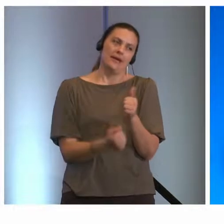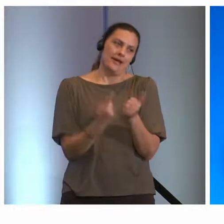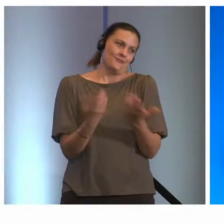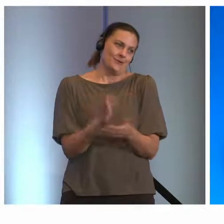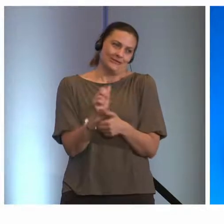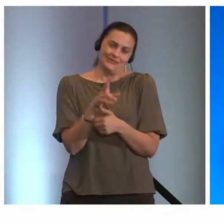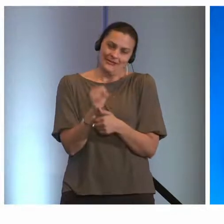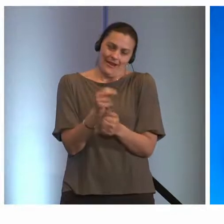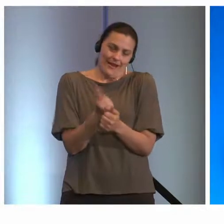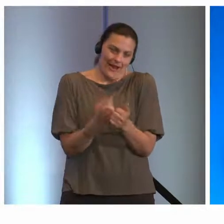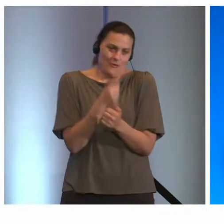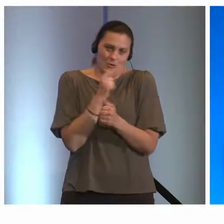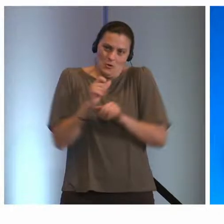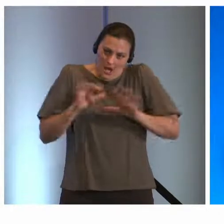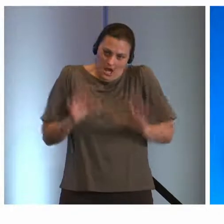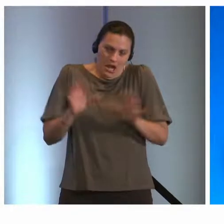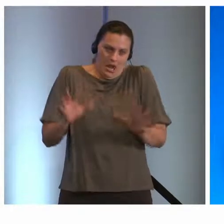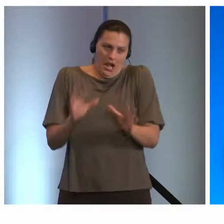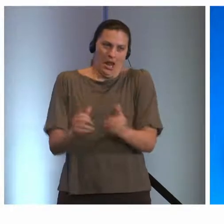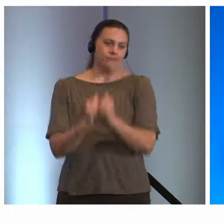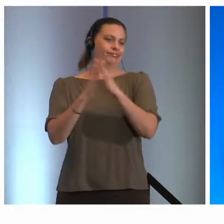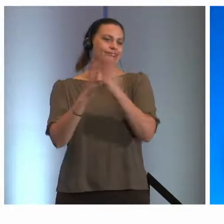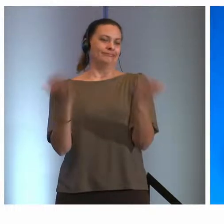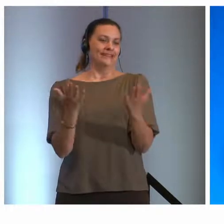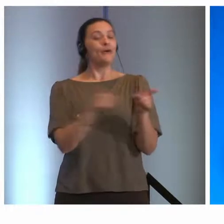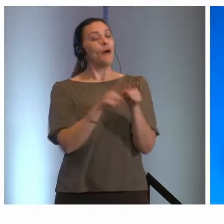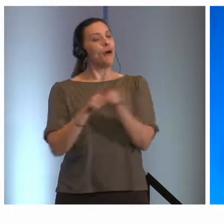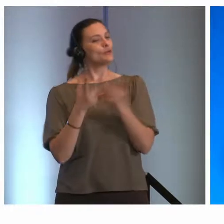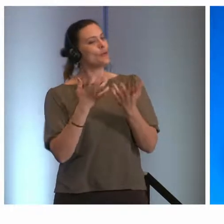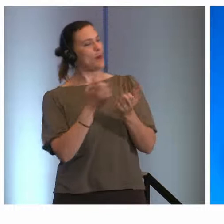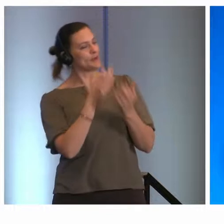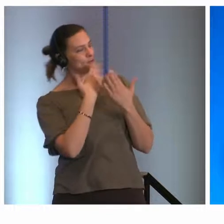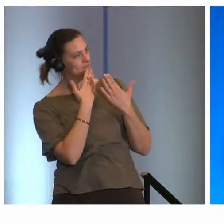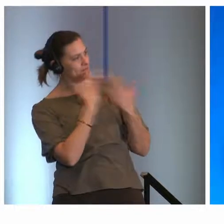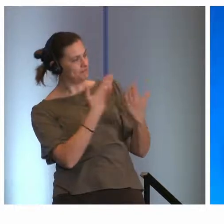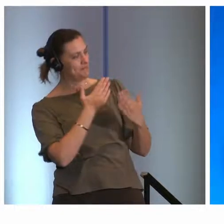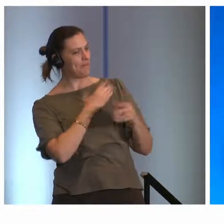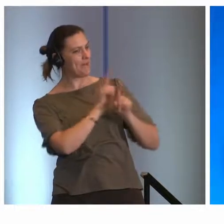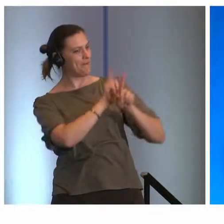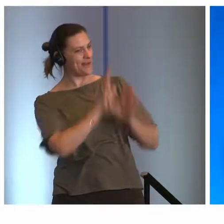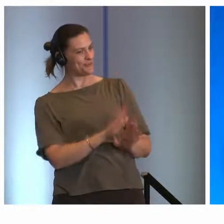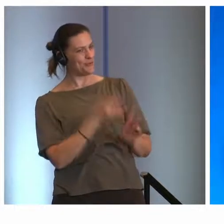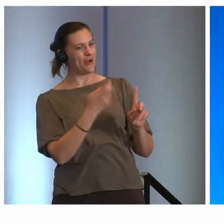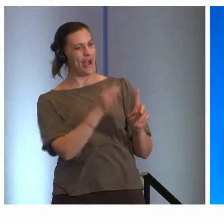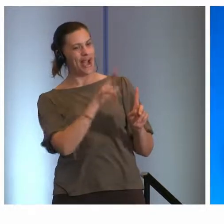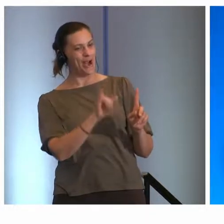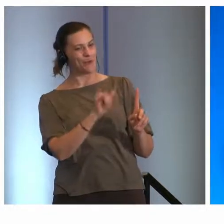folks that are here today to make this possible.